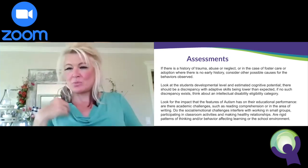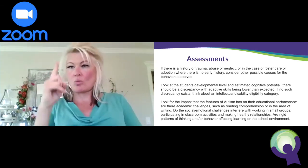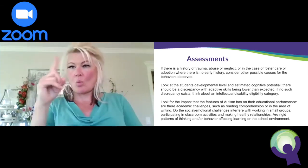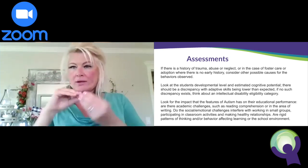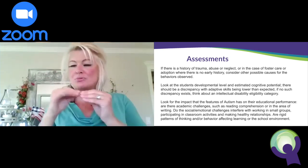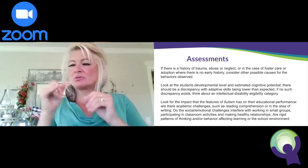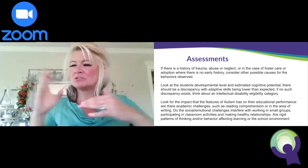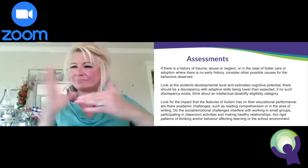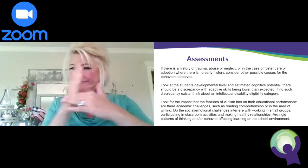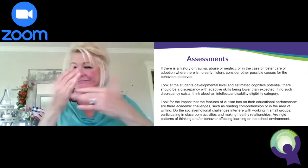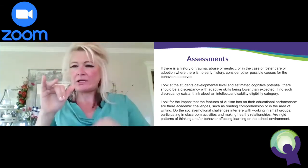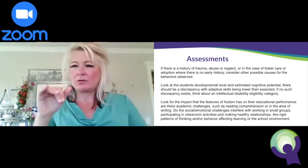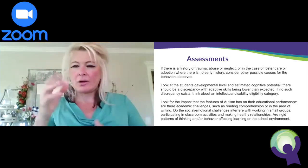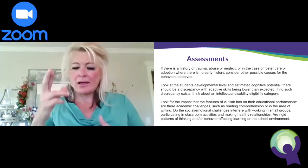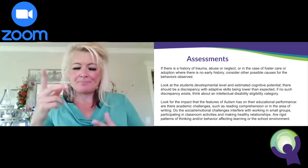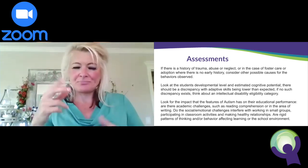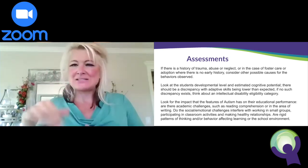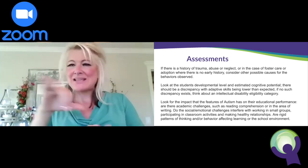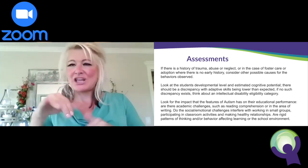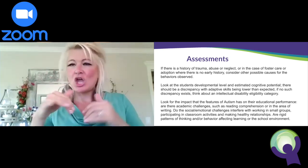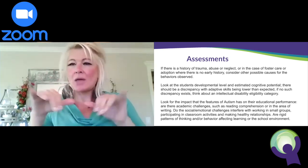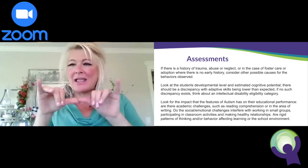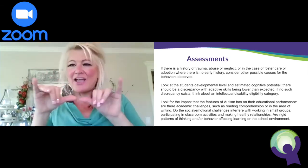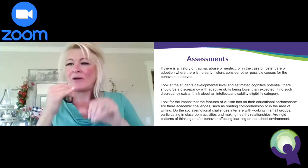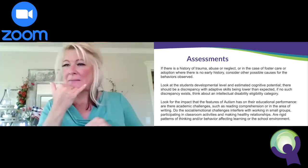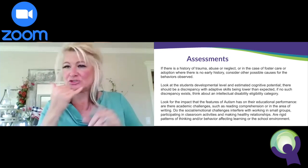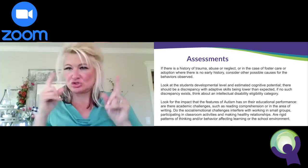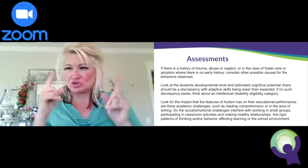We need to look at assessing where they are at